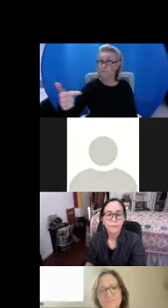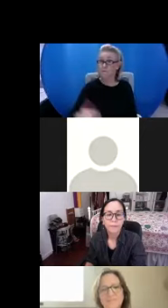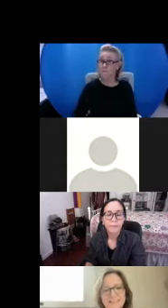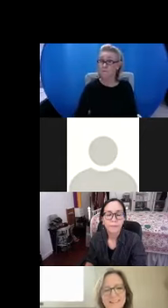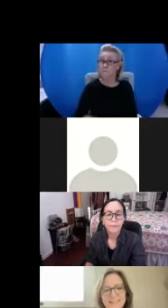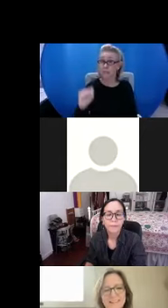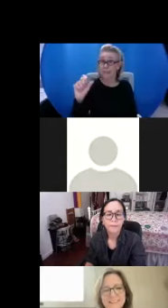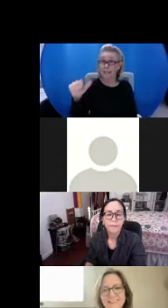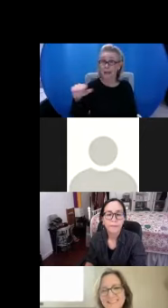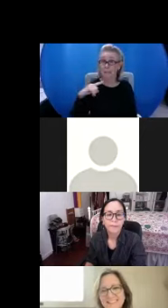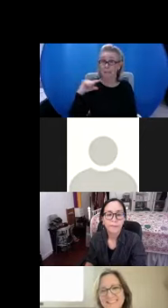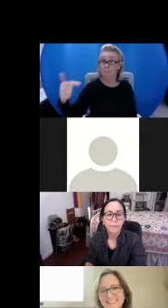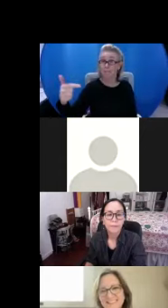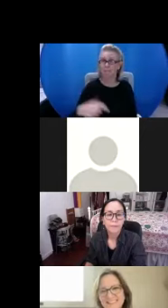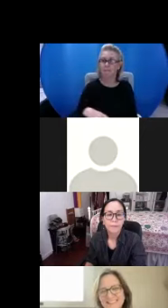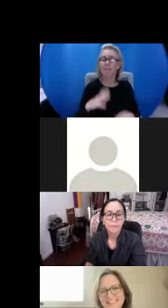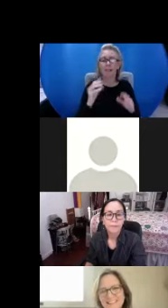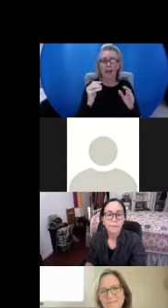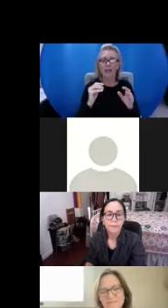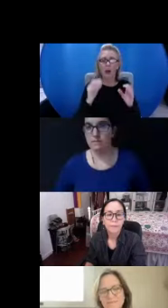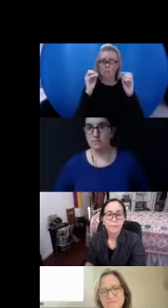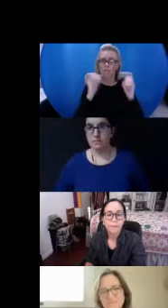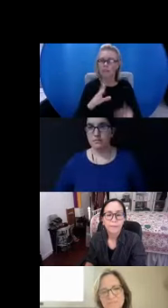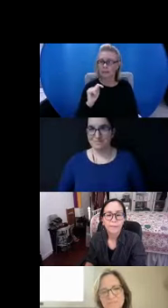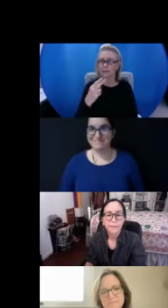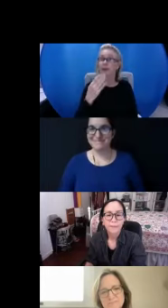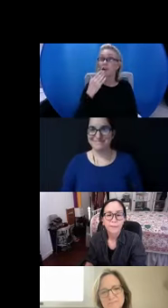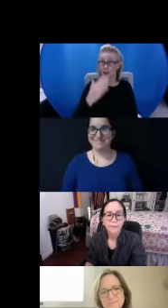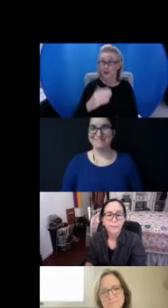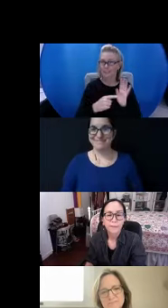and Professor Smith is a good example of that in her English class that I'm currently taking with